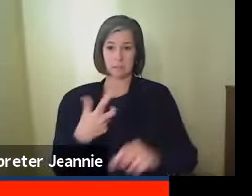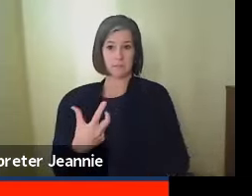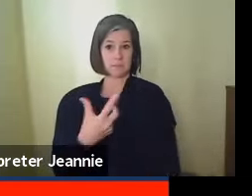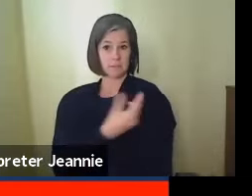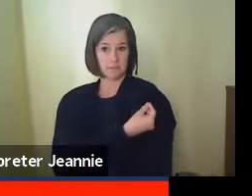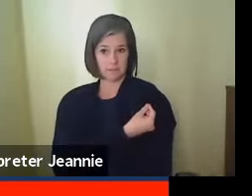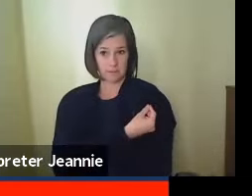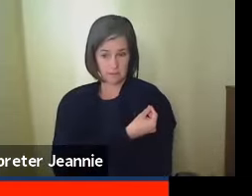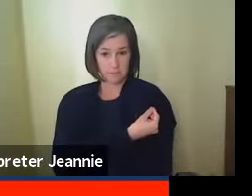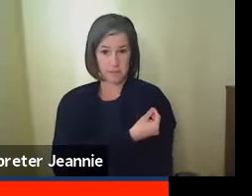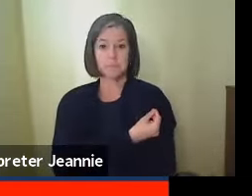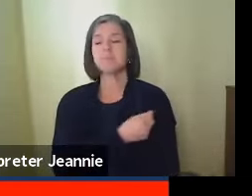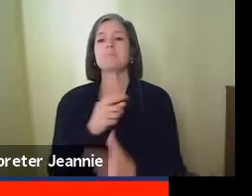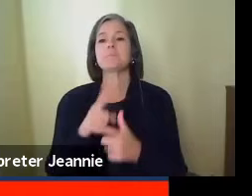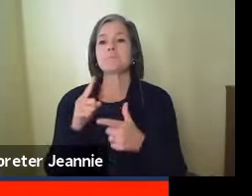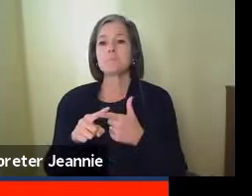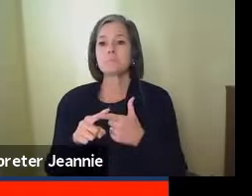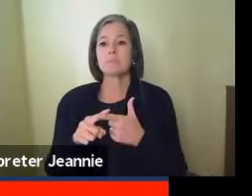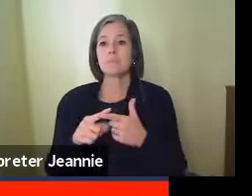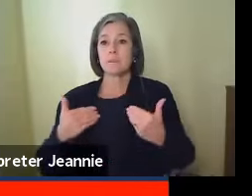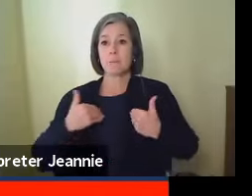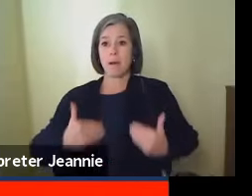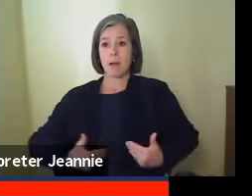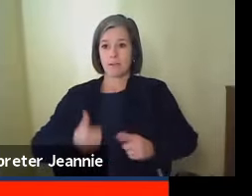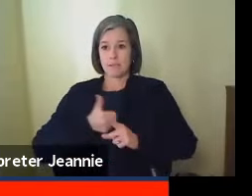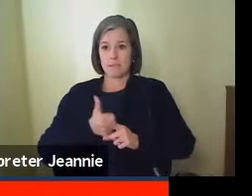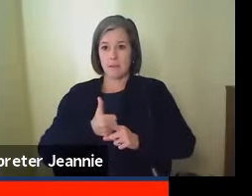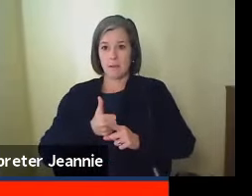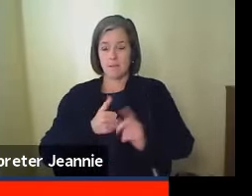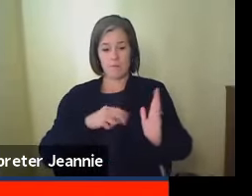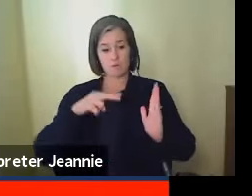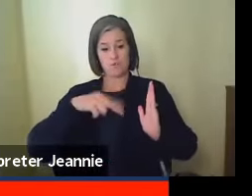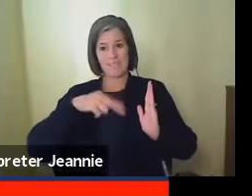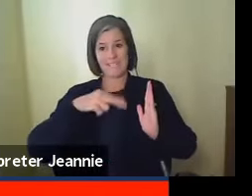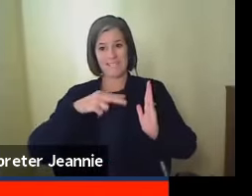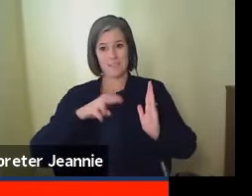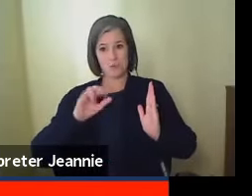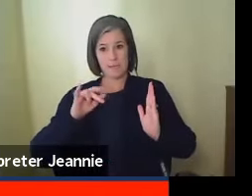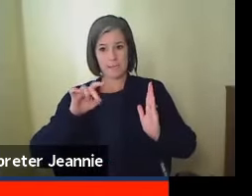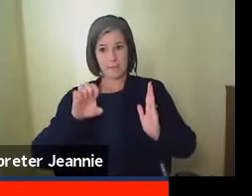And then the body reads that protein -- or reads that recipe and starts making that